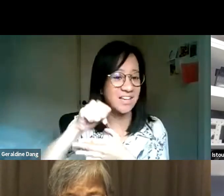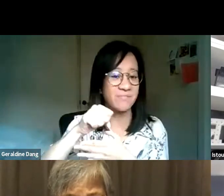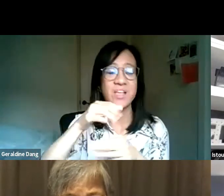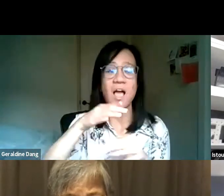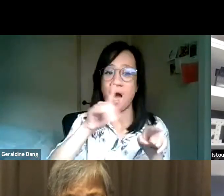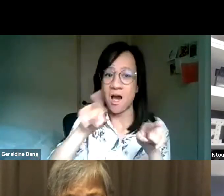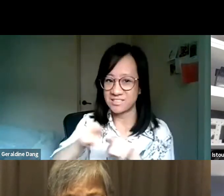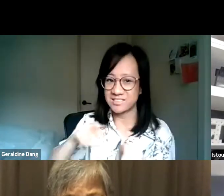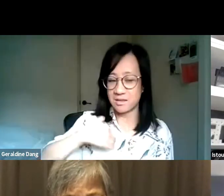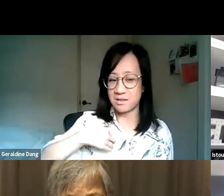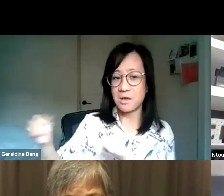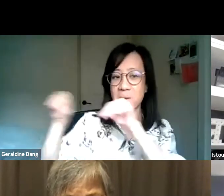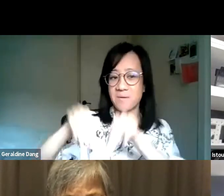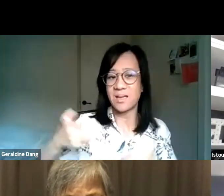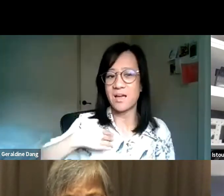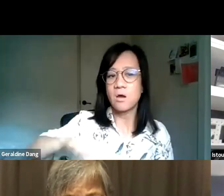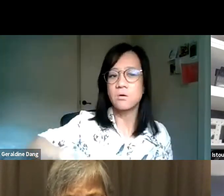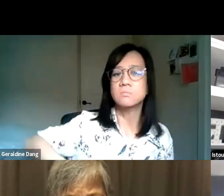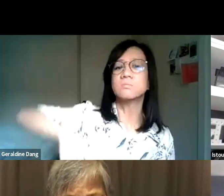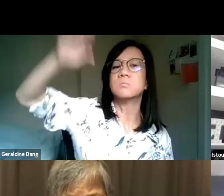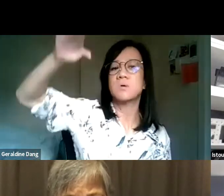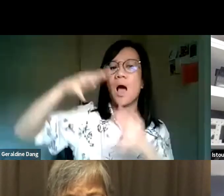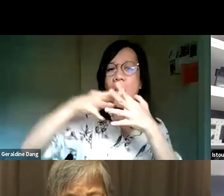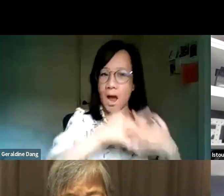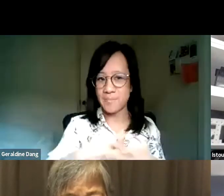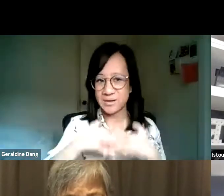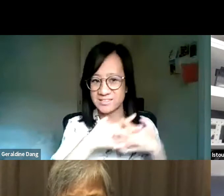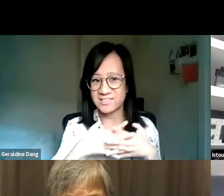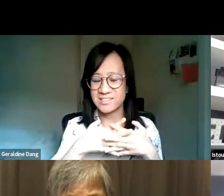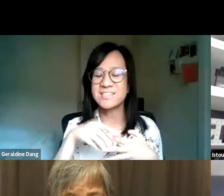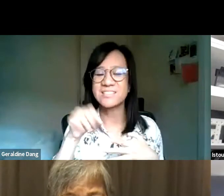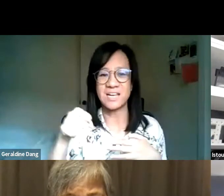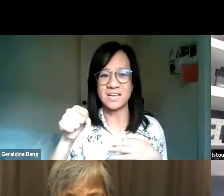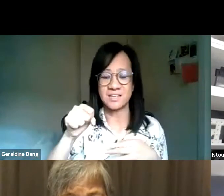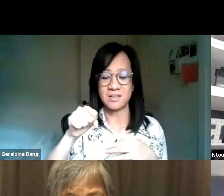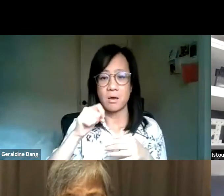in the U.S. but you look Chinese, you should be Chinese so growing up in the United States